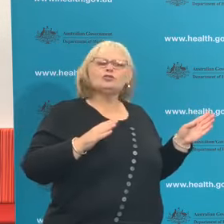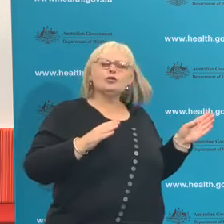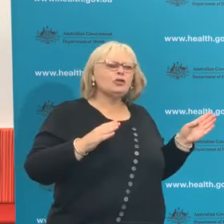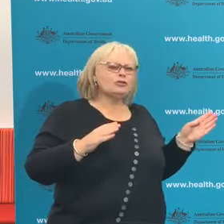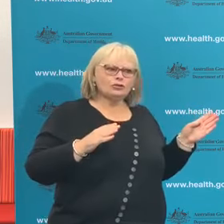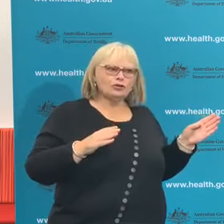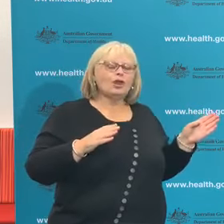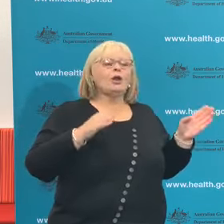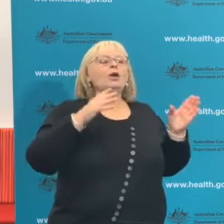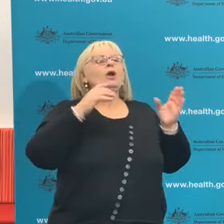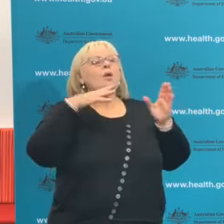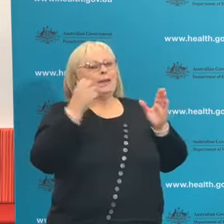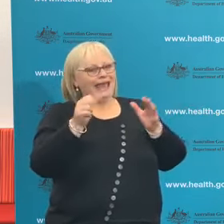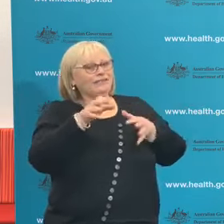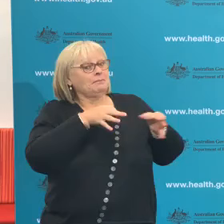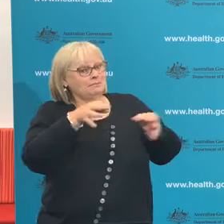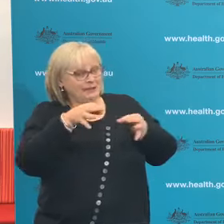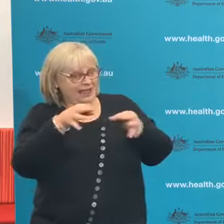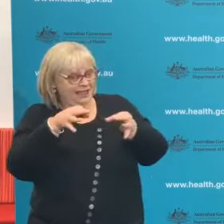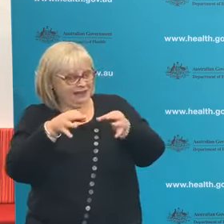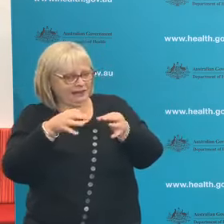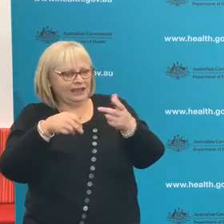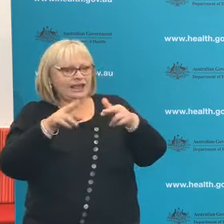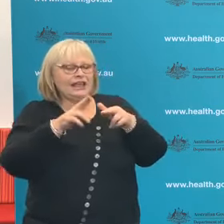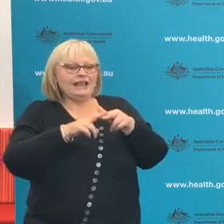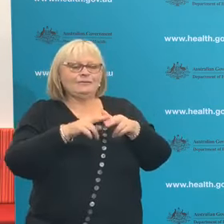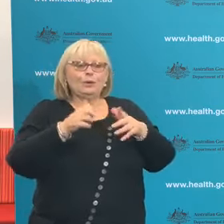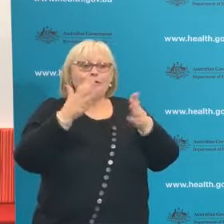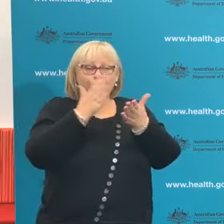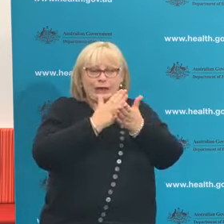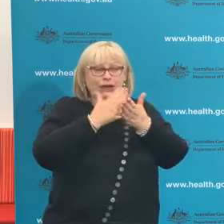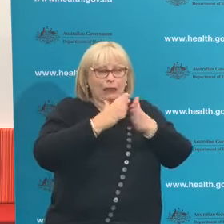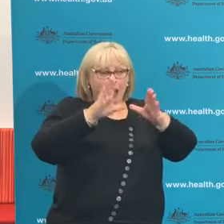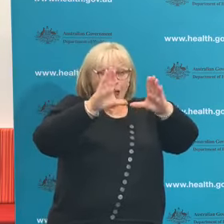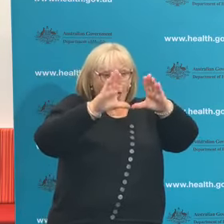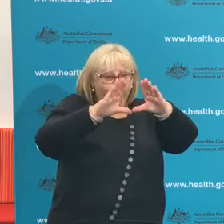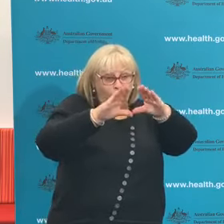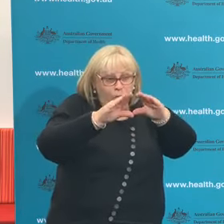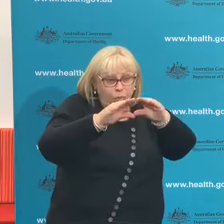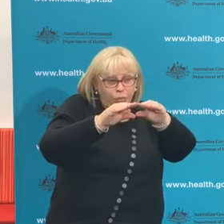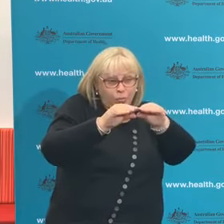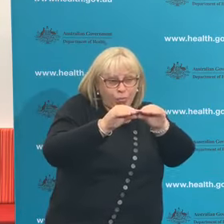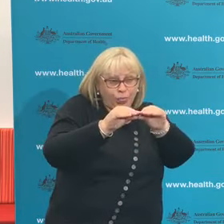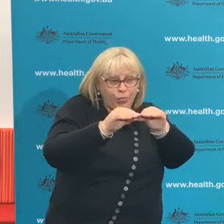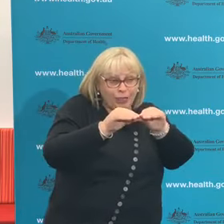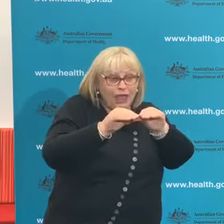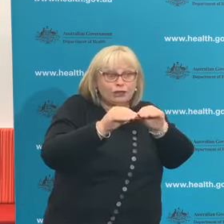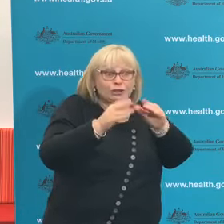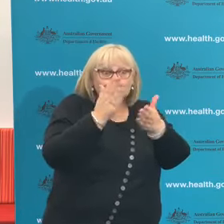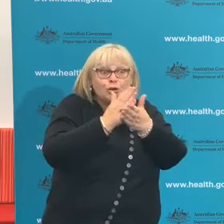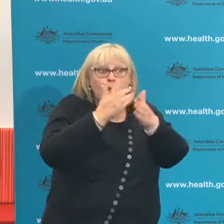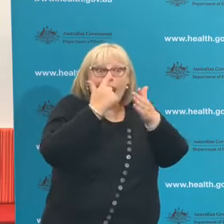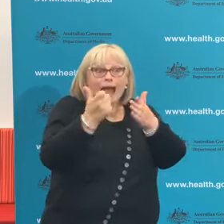of significant suppression, if we get elimination as part of that, which we